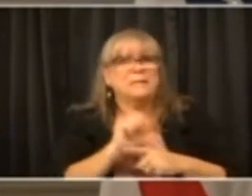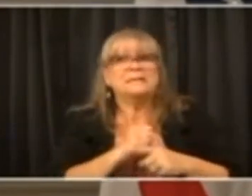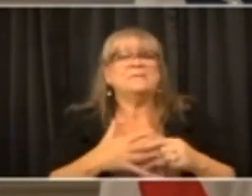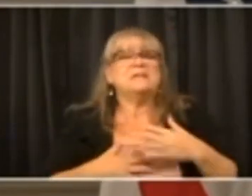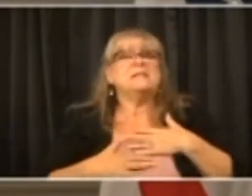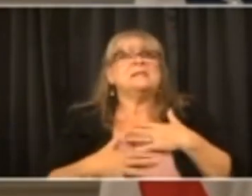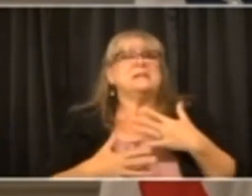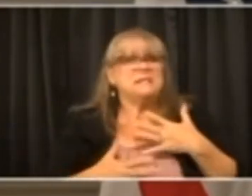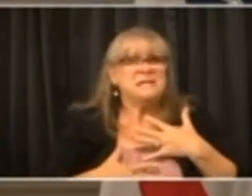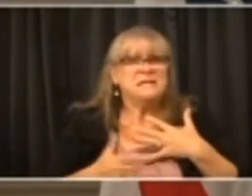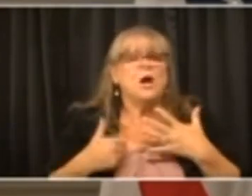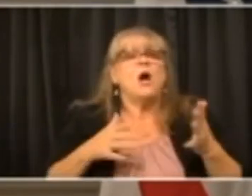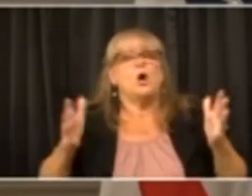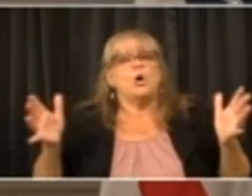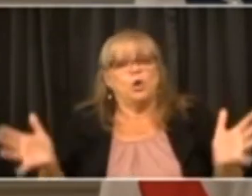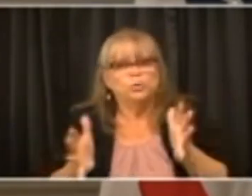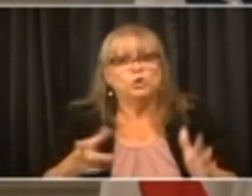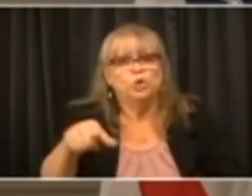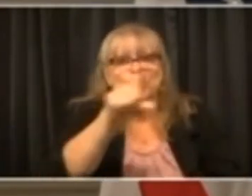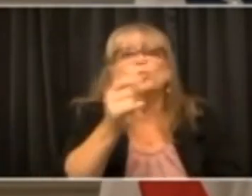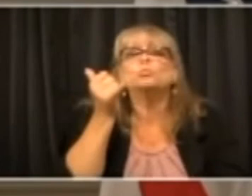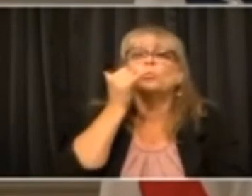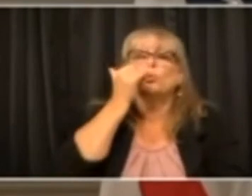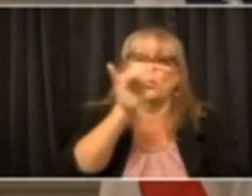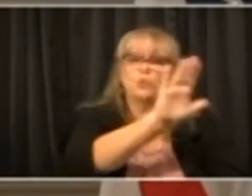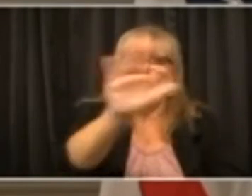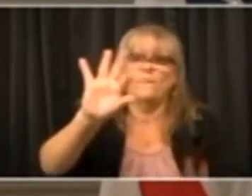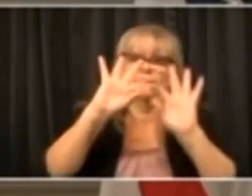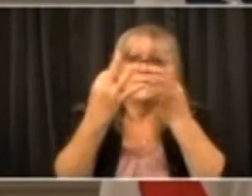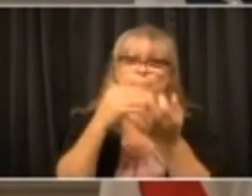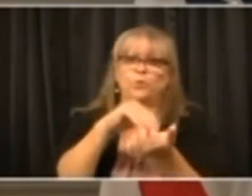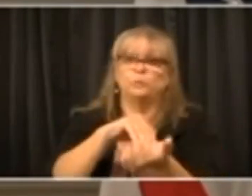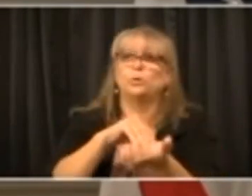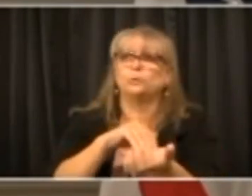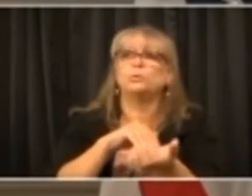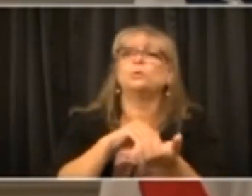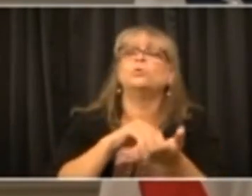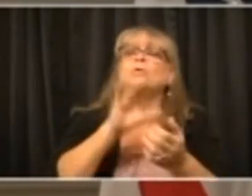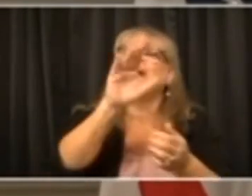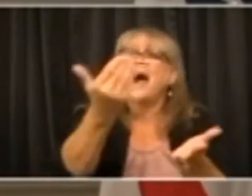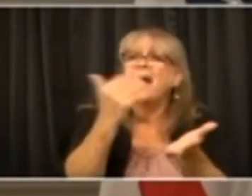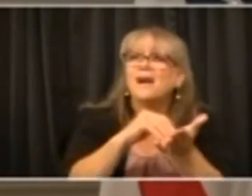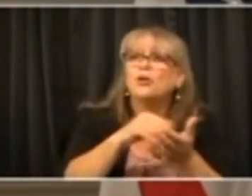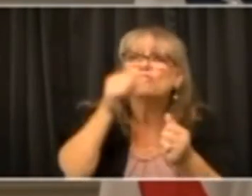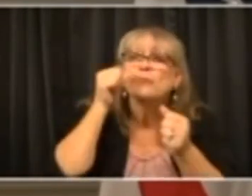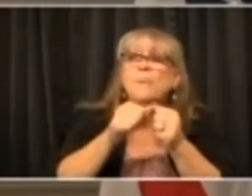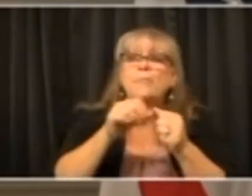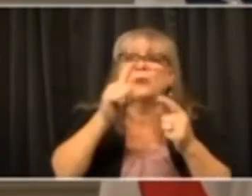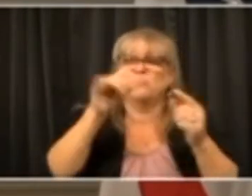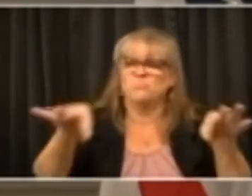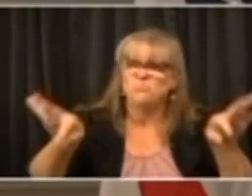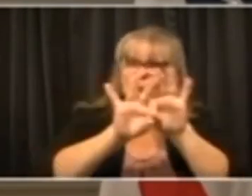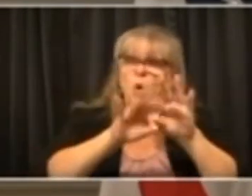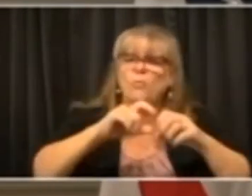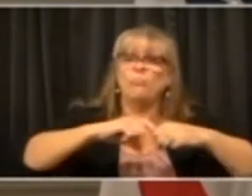covid19 avoiding crowds wearing a mask in public staying at least six feet apart washing your hands and of course staying